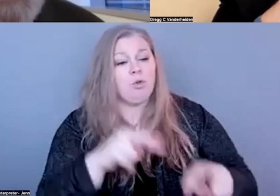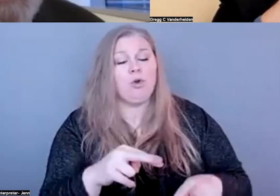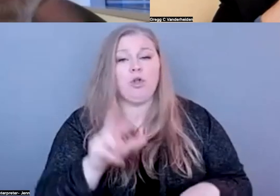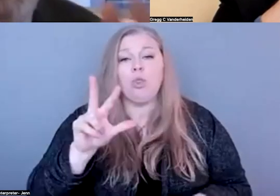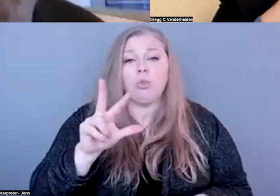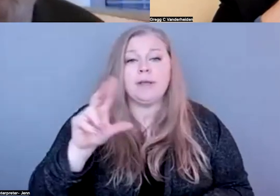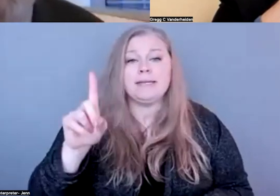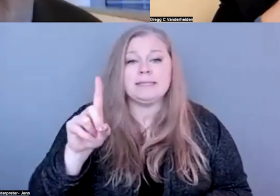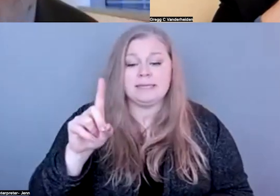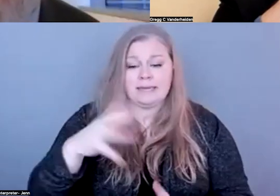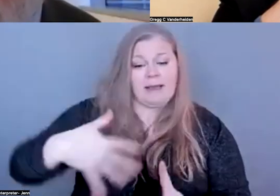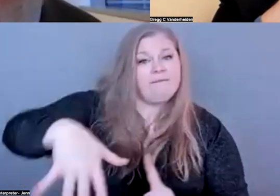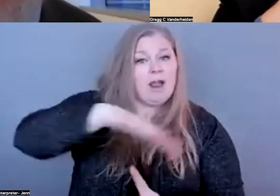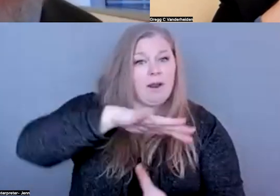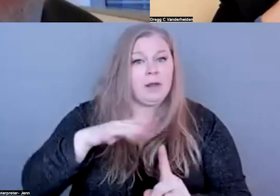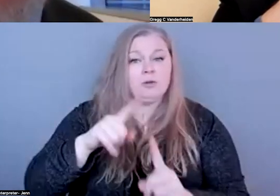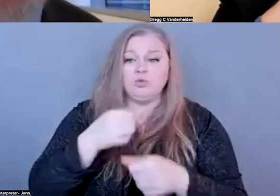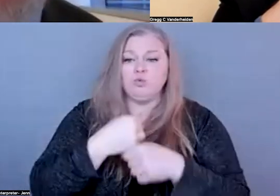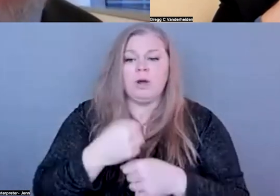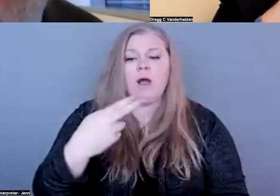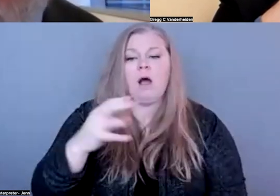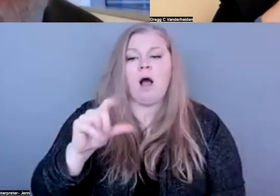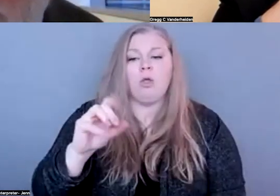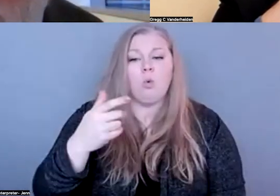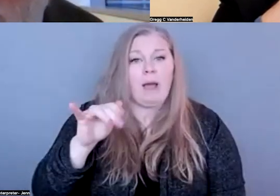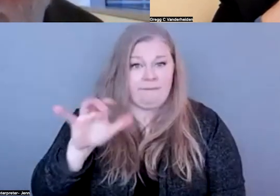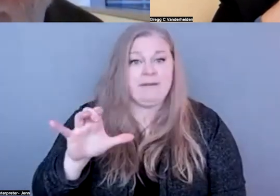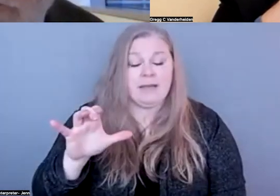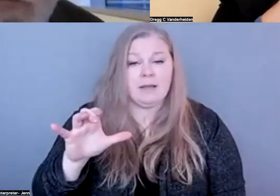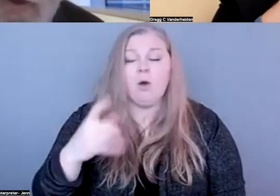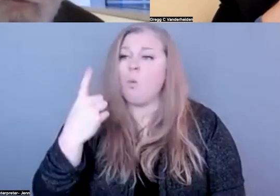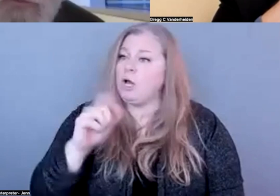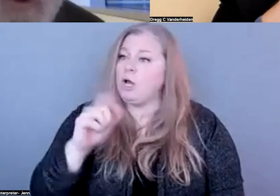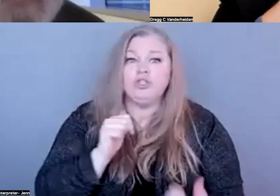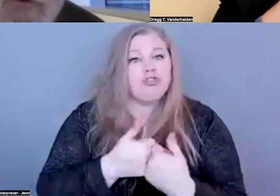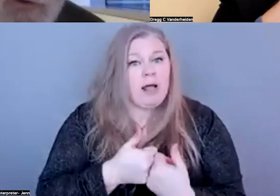we're trying to create holographic displays, one of the big challenges is the rate at which